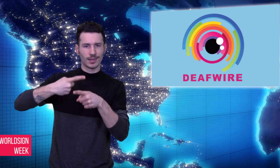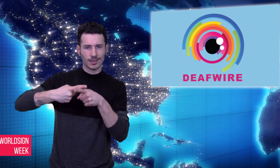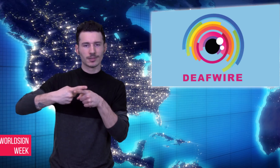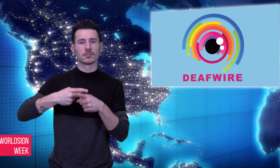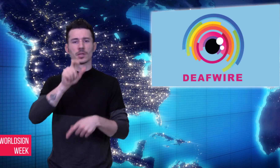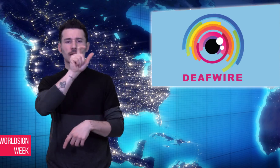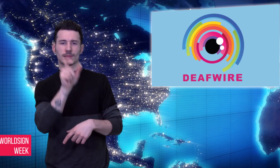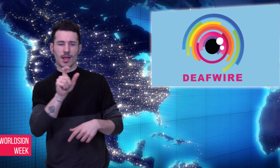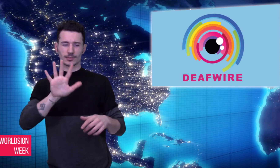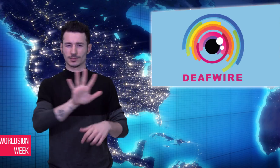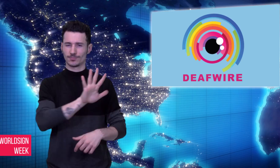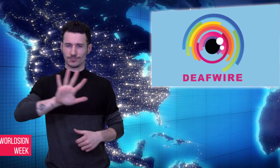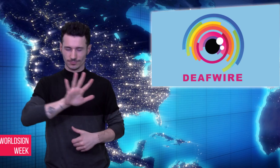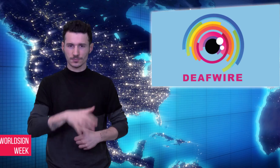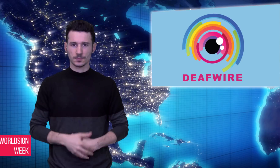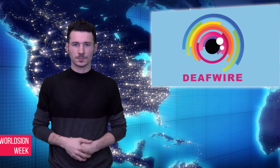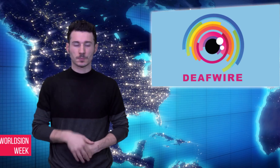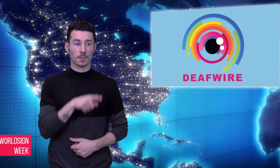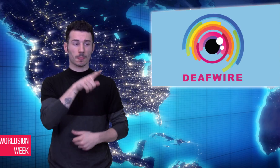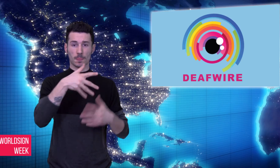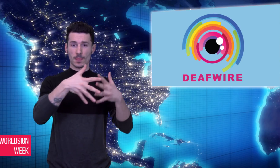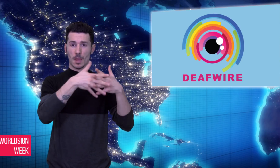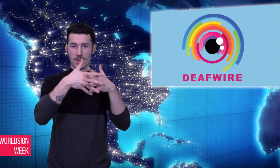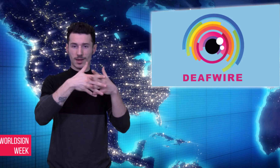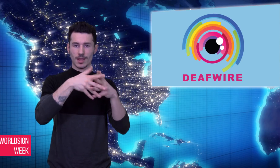Virginia made adaptations to allow a